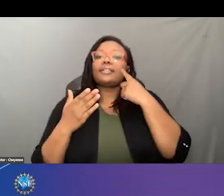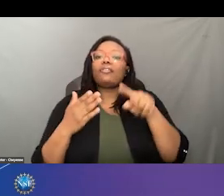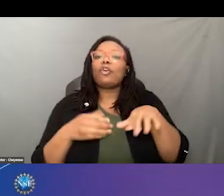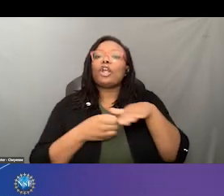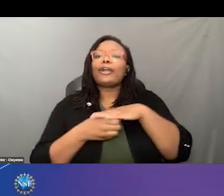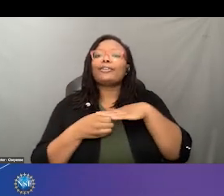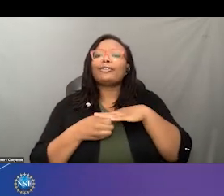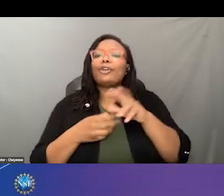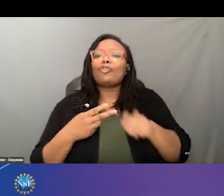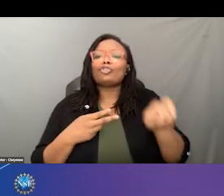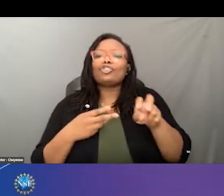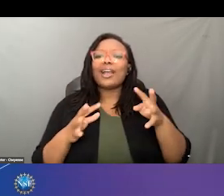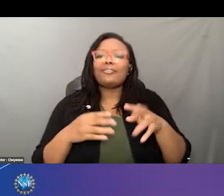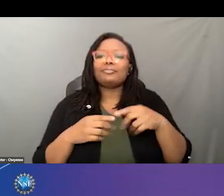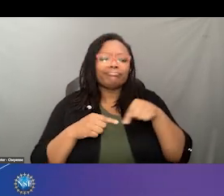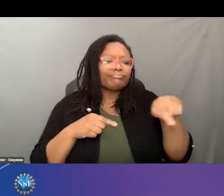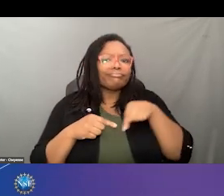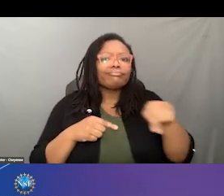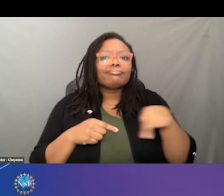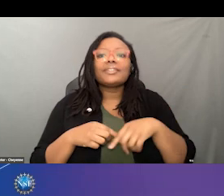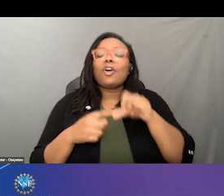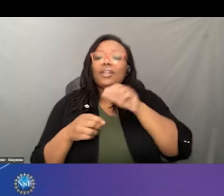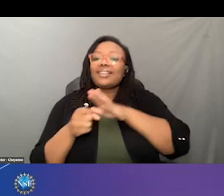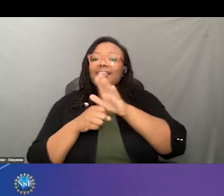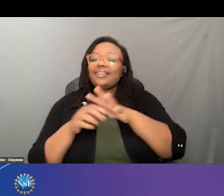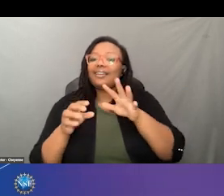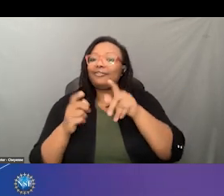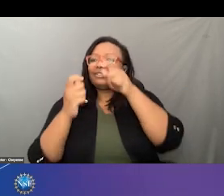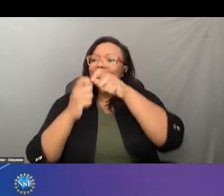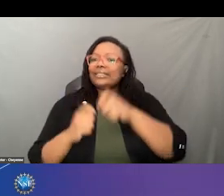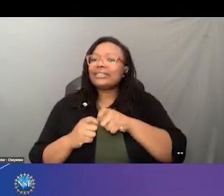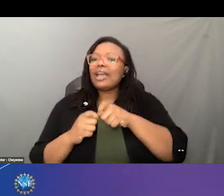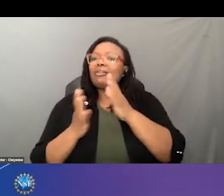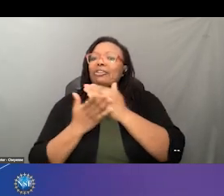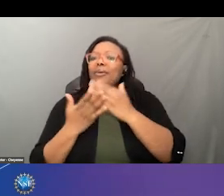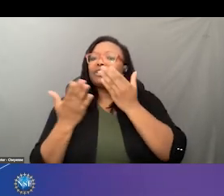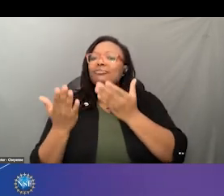for like local travel or there's not enough detail in your budget justification to tell us